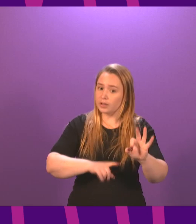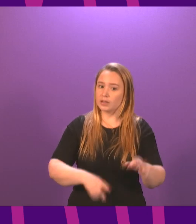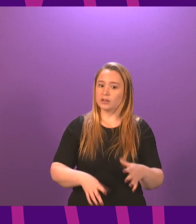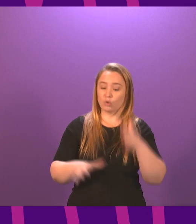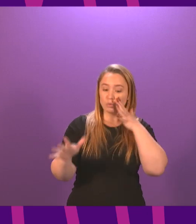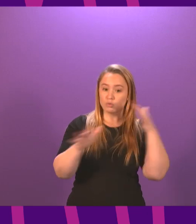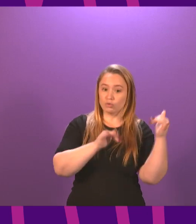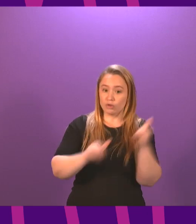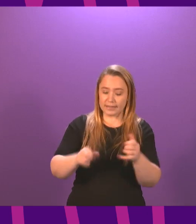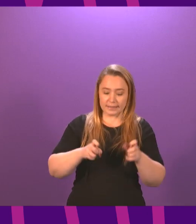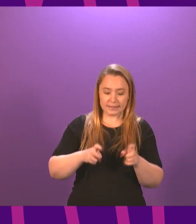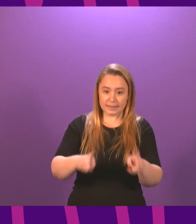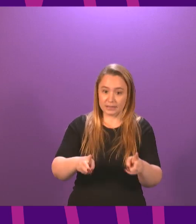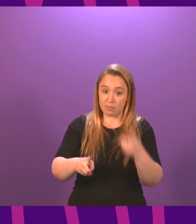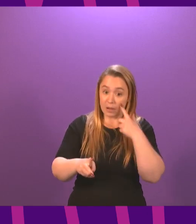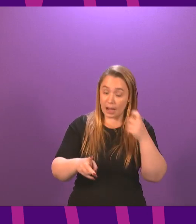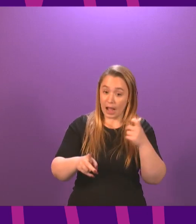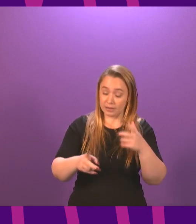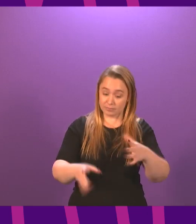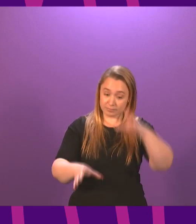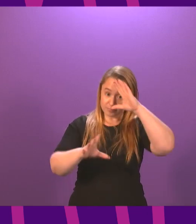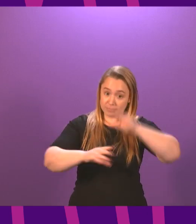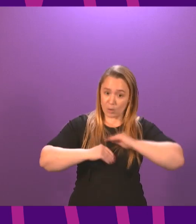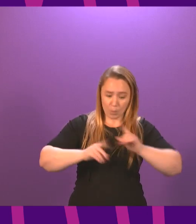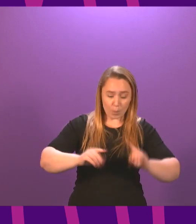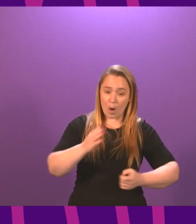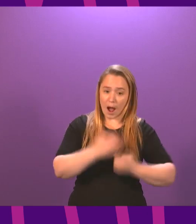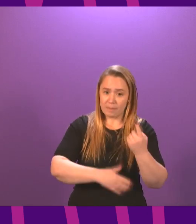the tracing system be able to tell us what is going on?